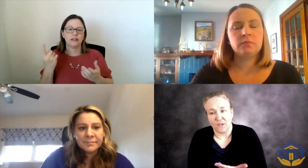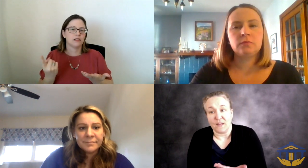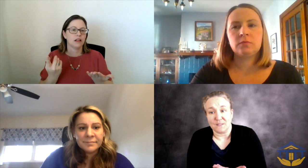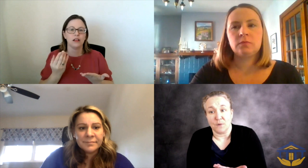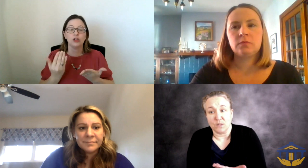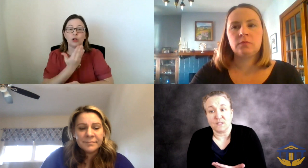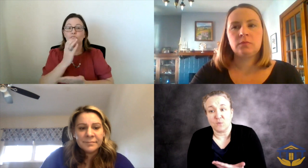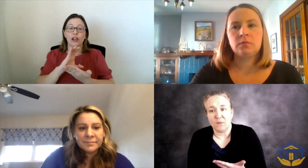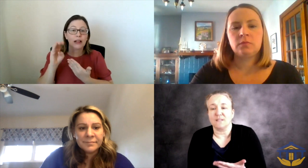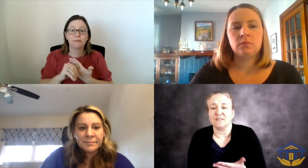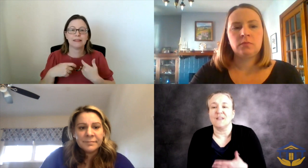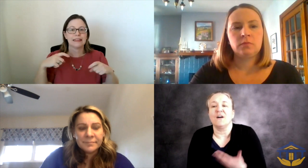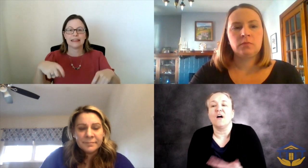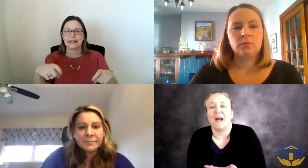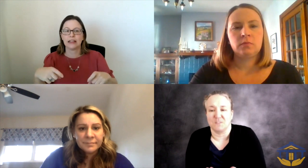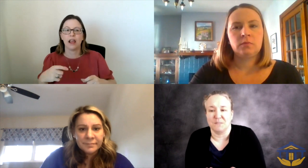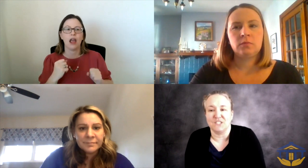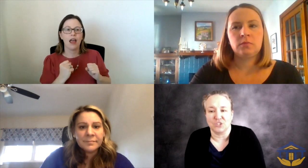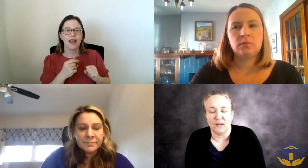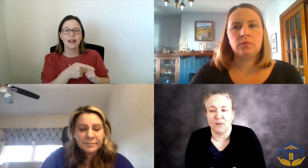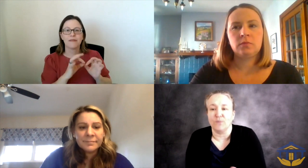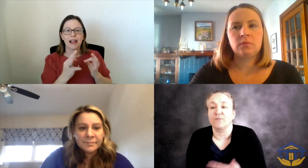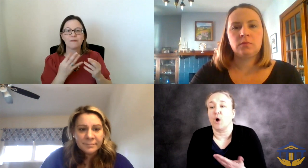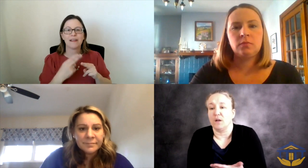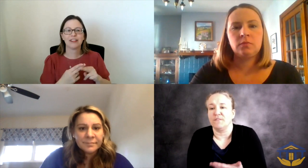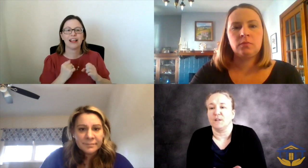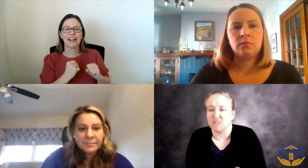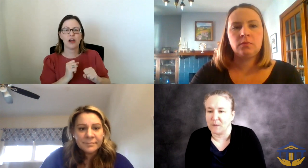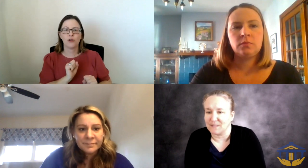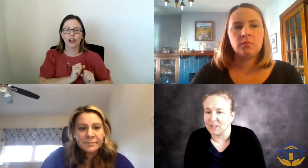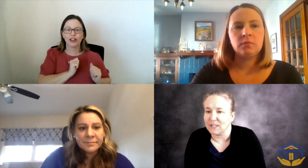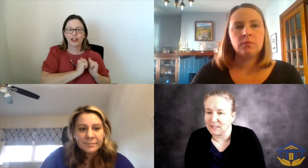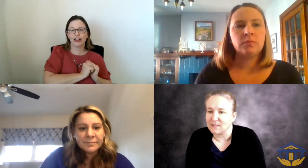a bonus as well because then they'll have some additional help for all their responsibilities.